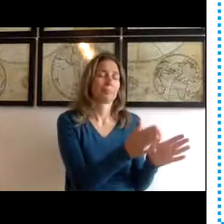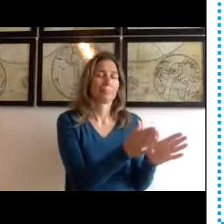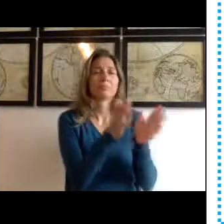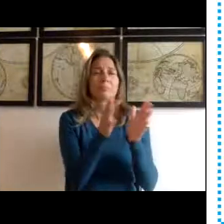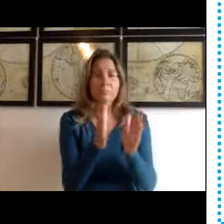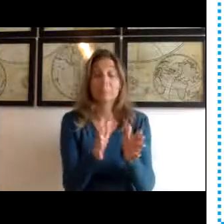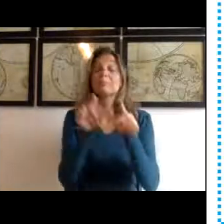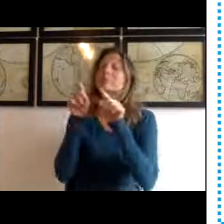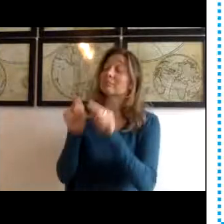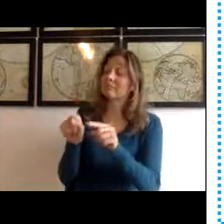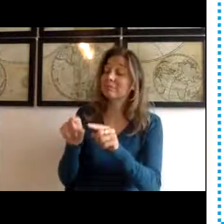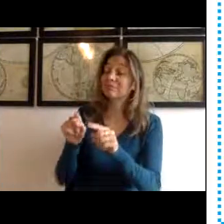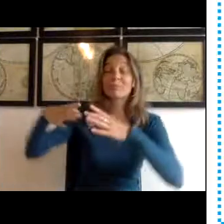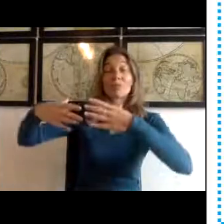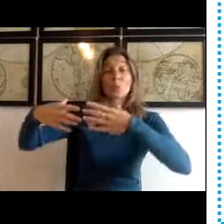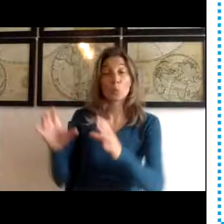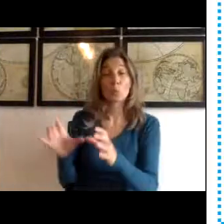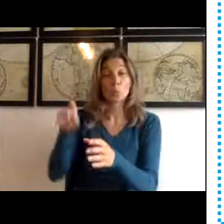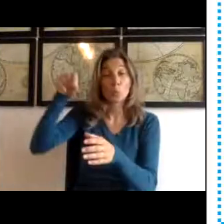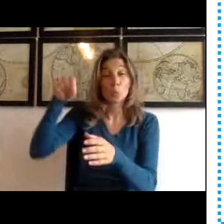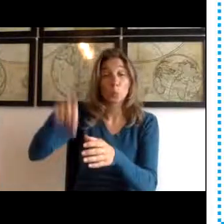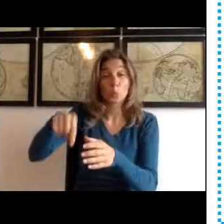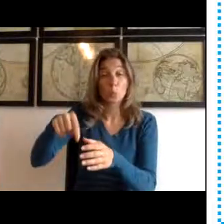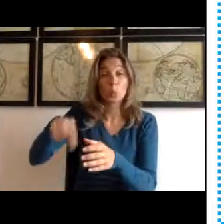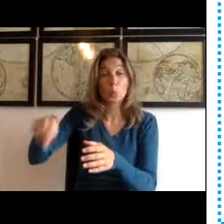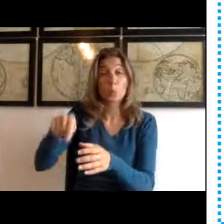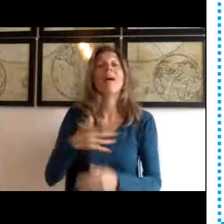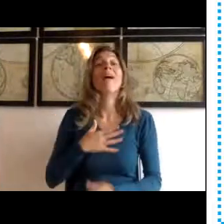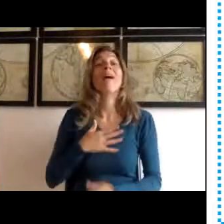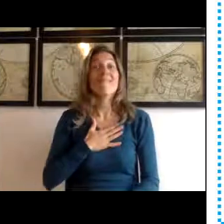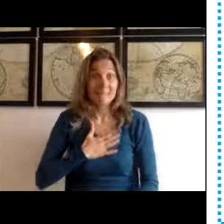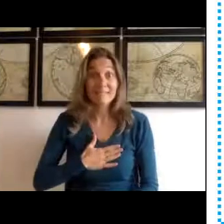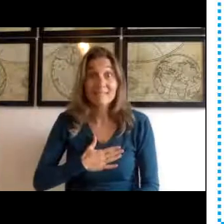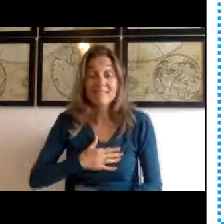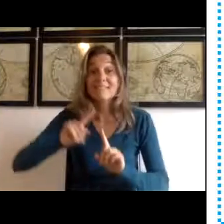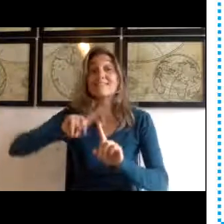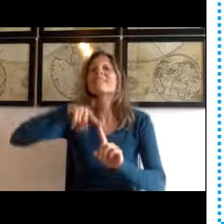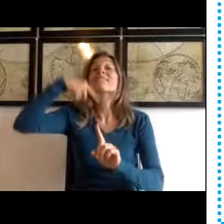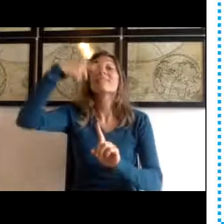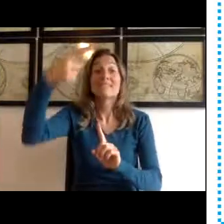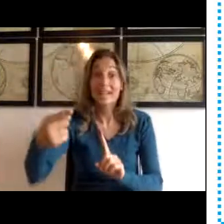the volunteers that want to leave next year.